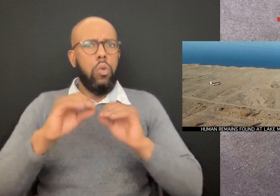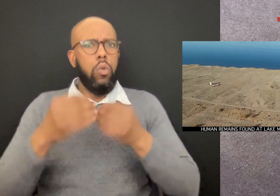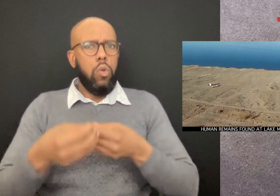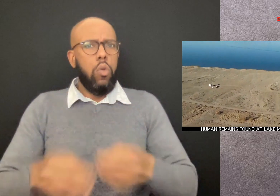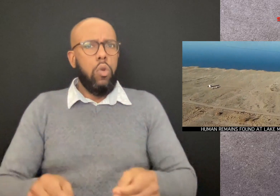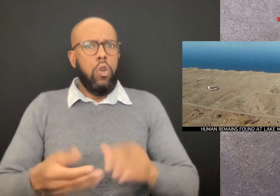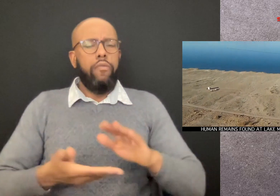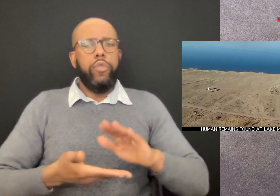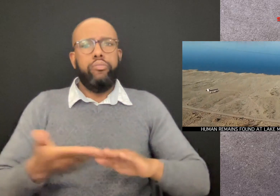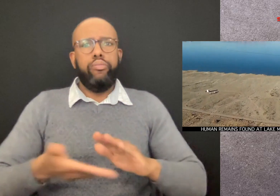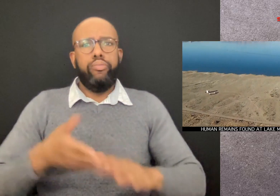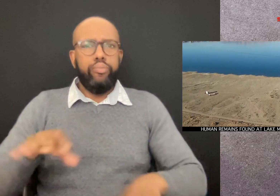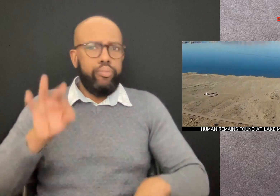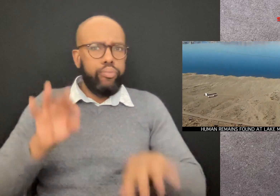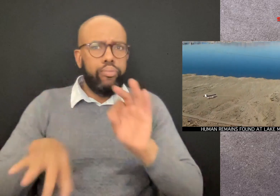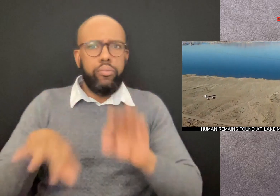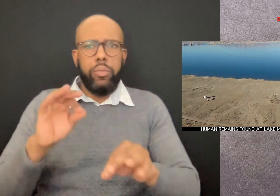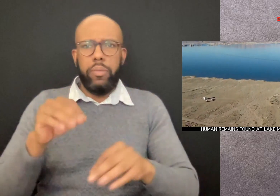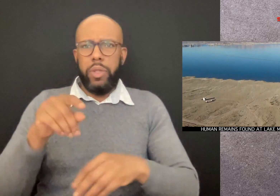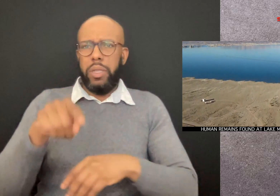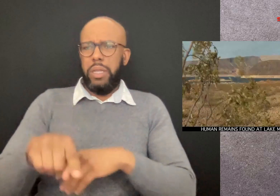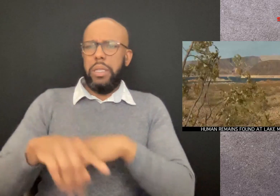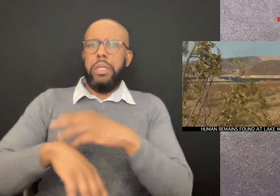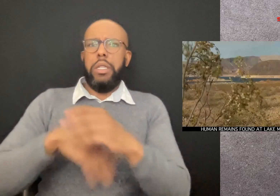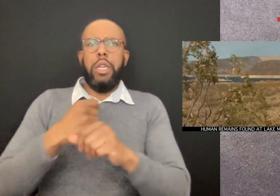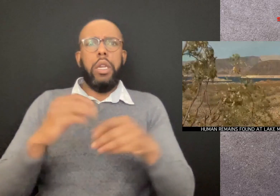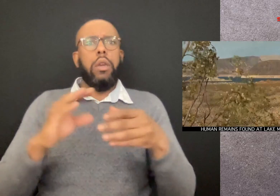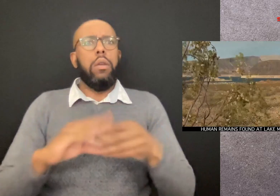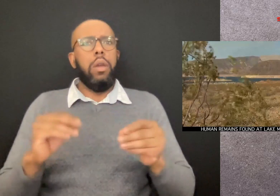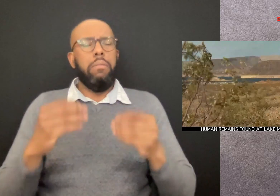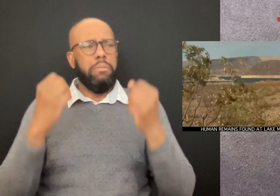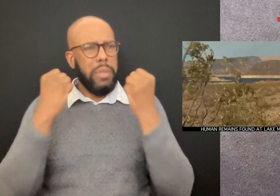partial bones. So it's unclear how many people's remains have been found.